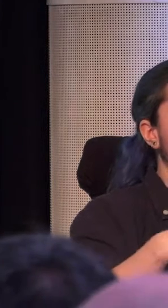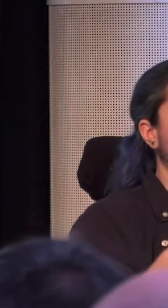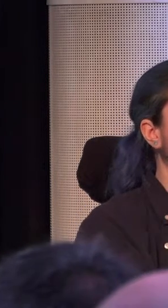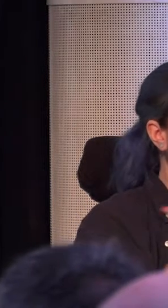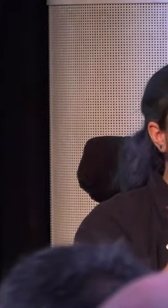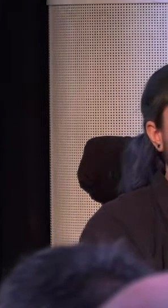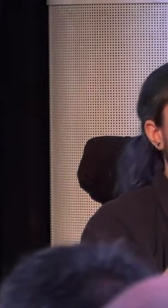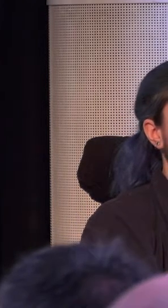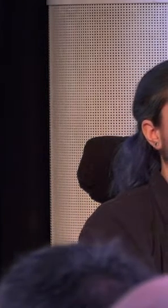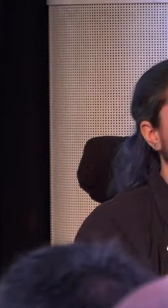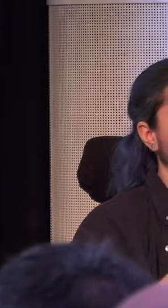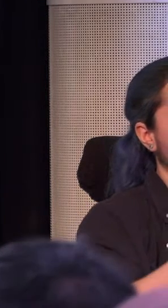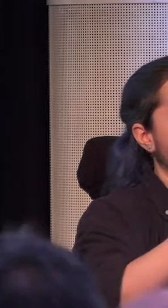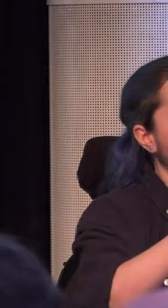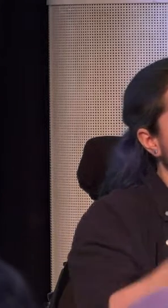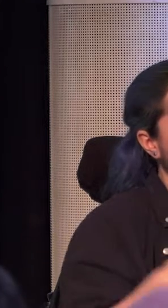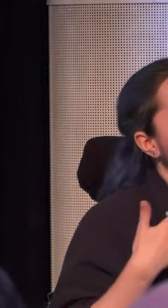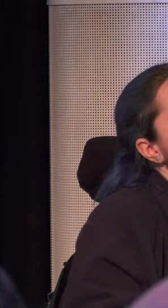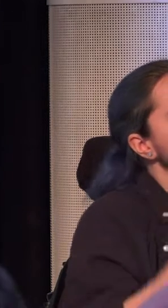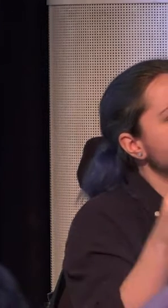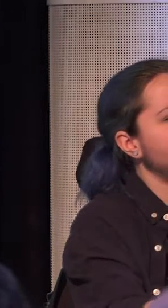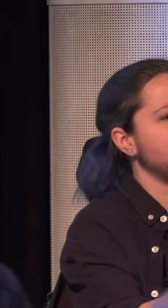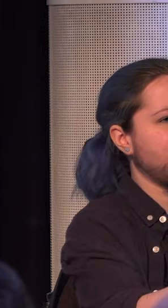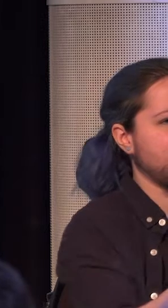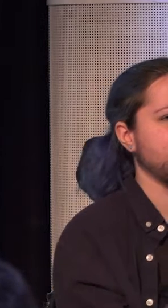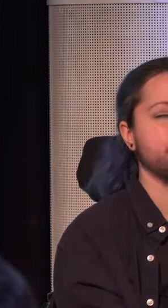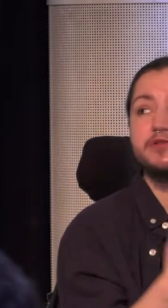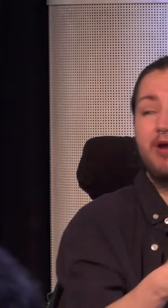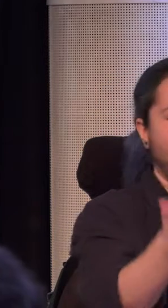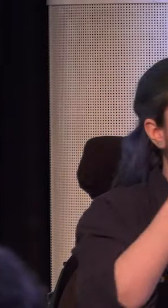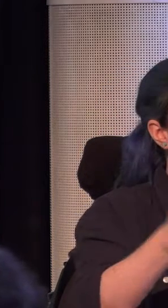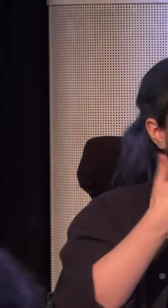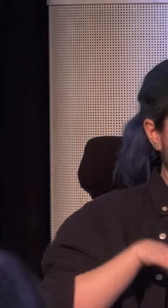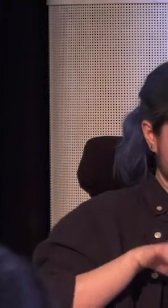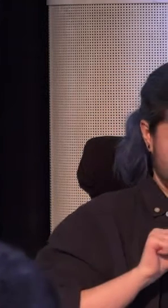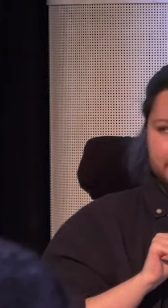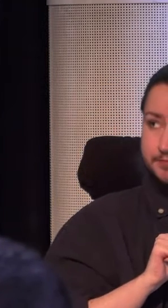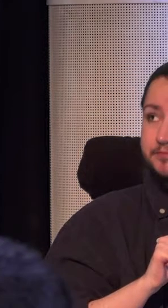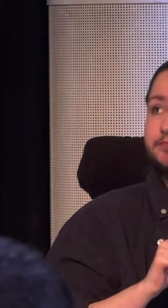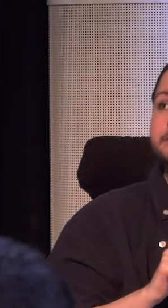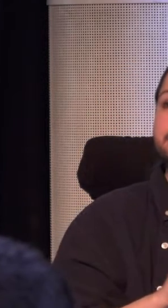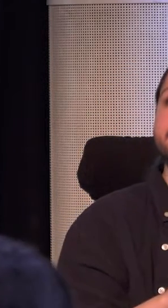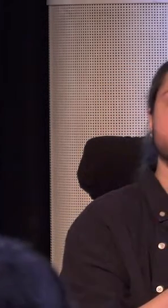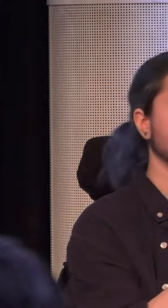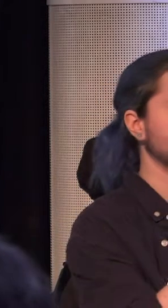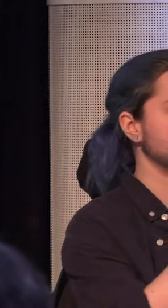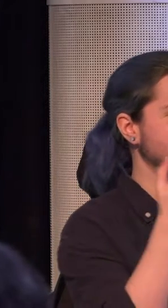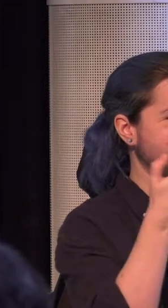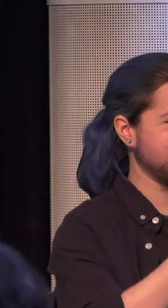and what it's meant for their families. So I'm gonna take you right back to the very beginning in 2016.